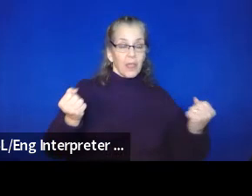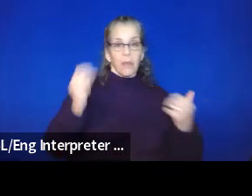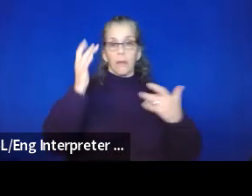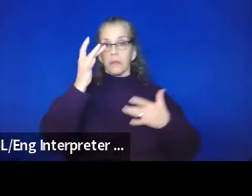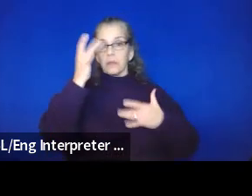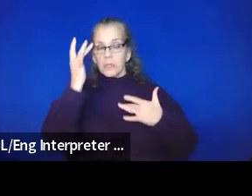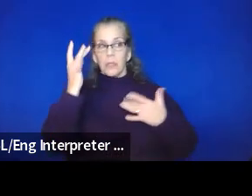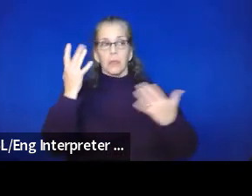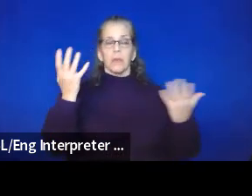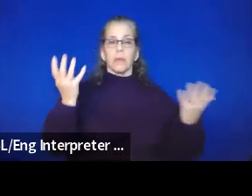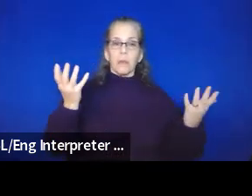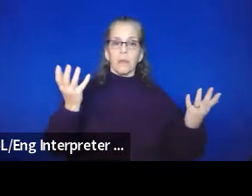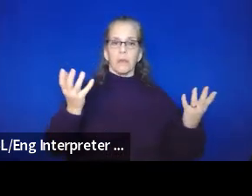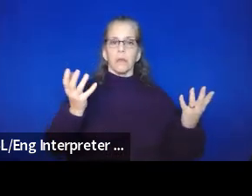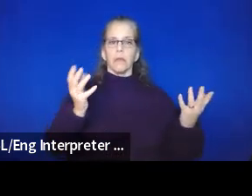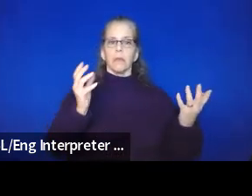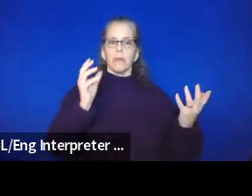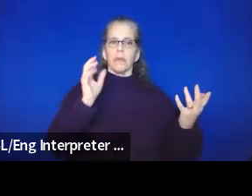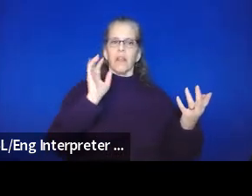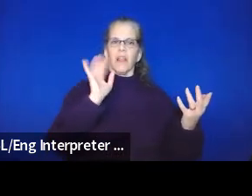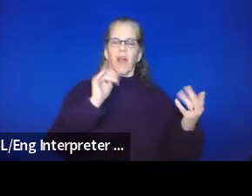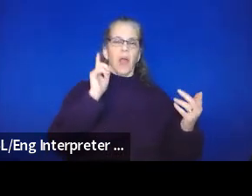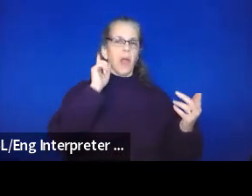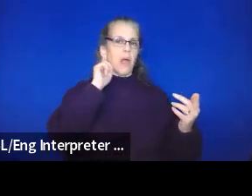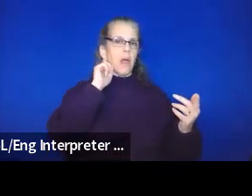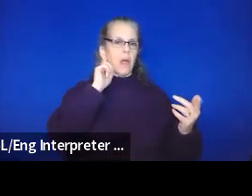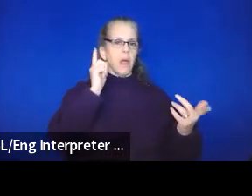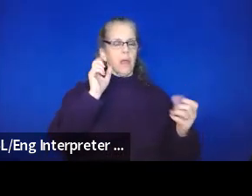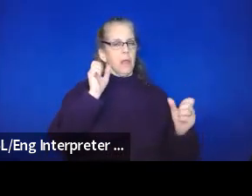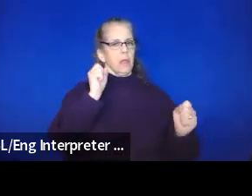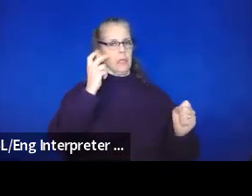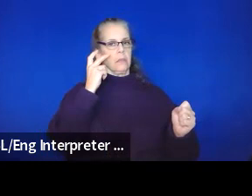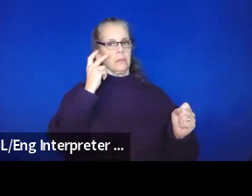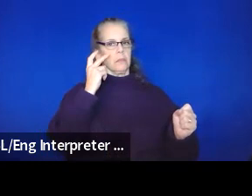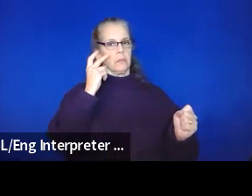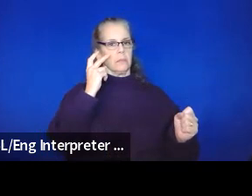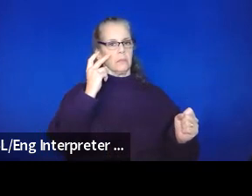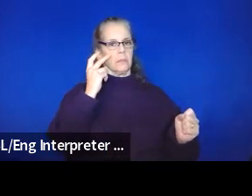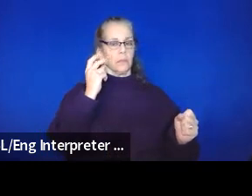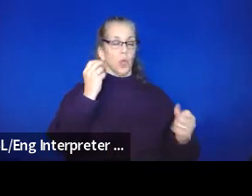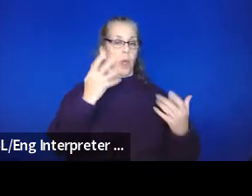can tell if they're super physically fit or if they have too much padding on them.